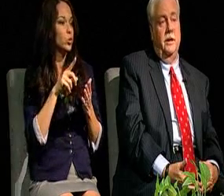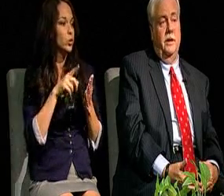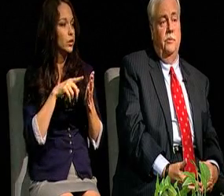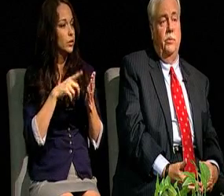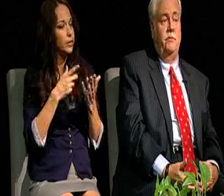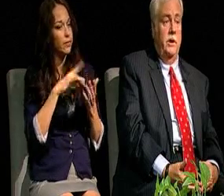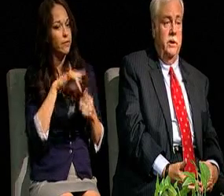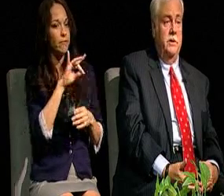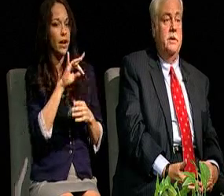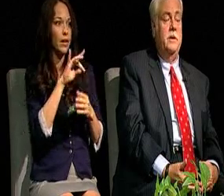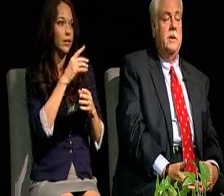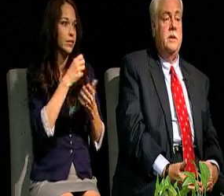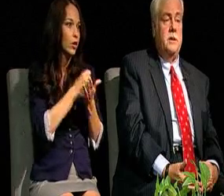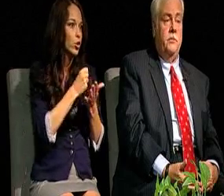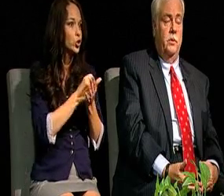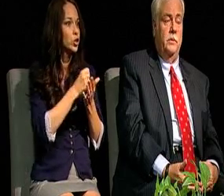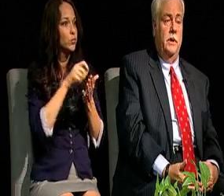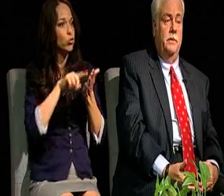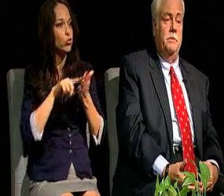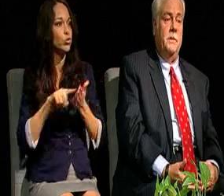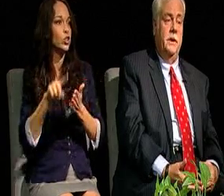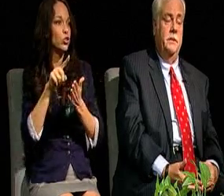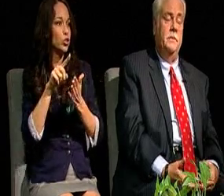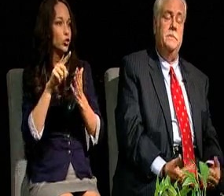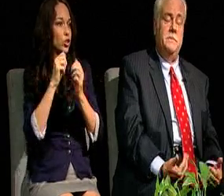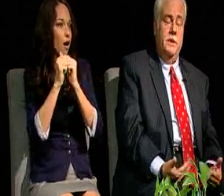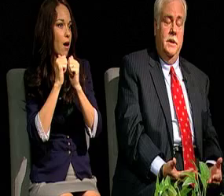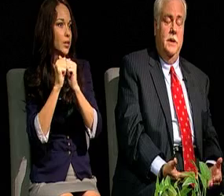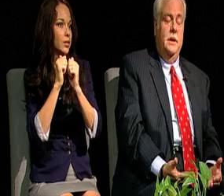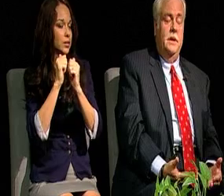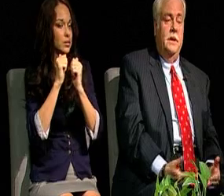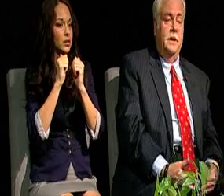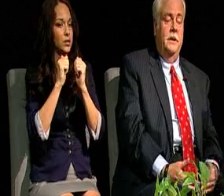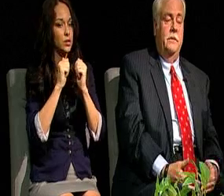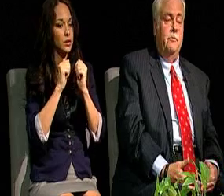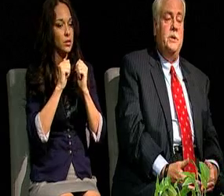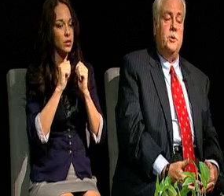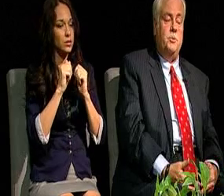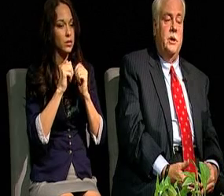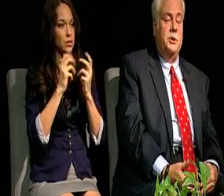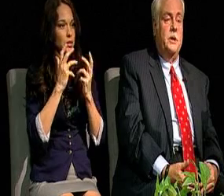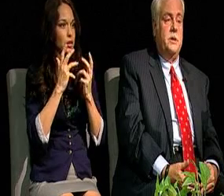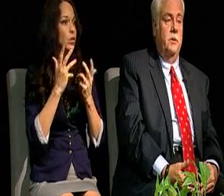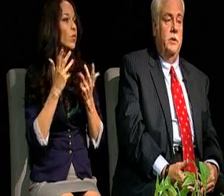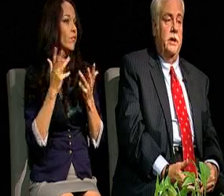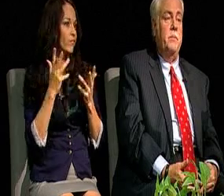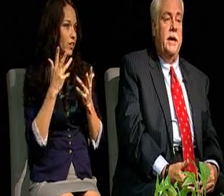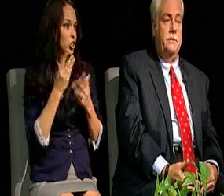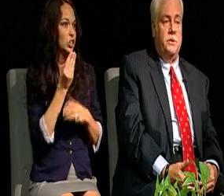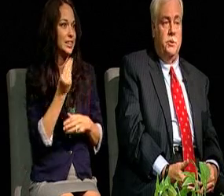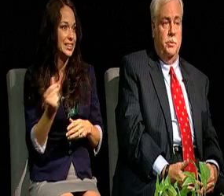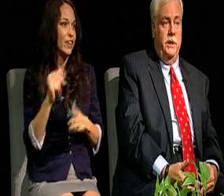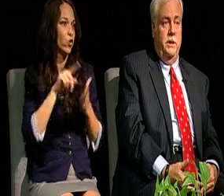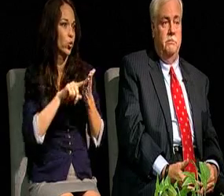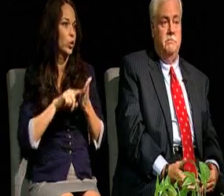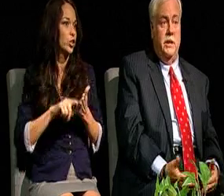and we've done several research projects around the impact of social media